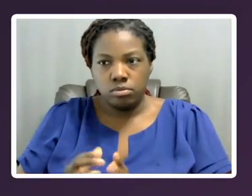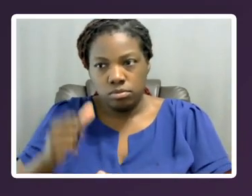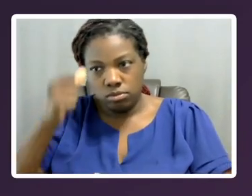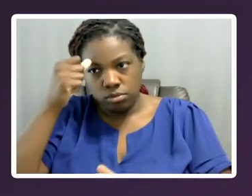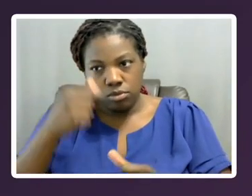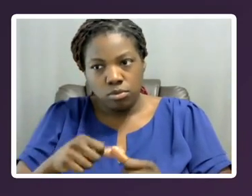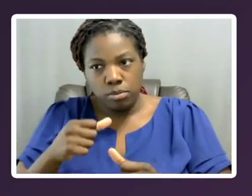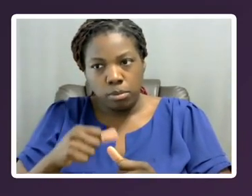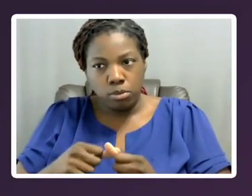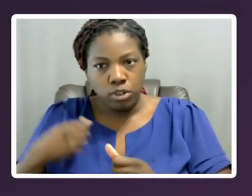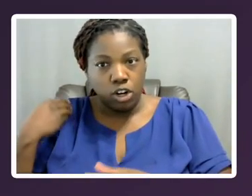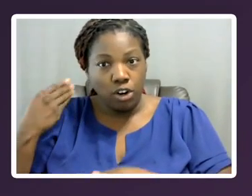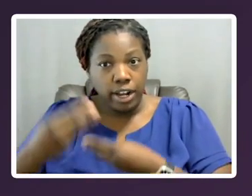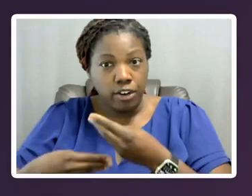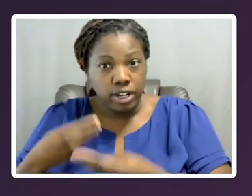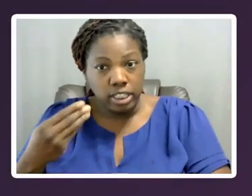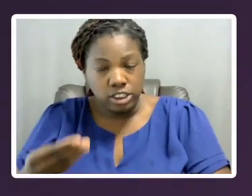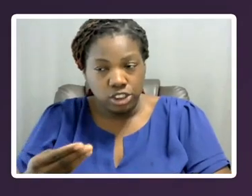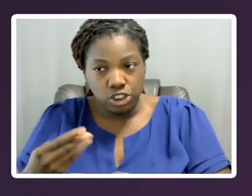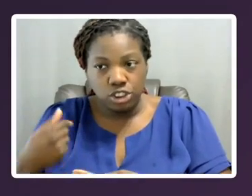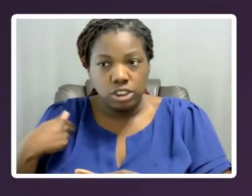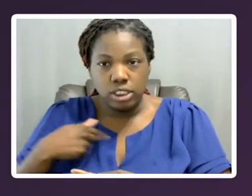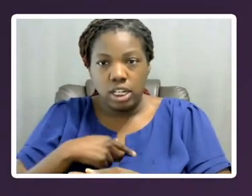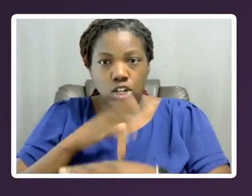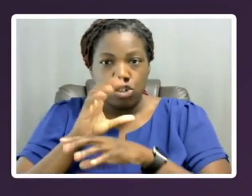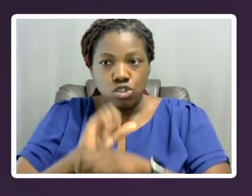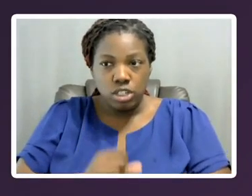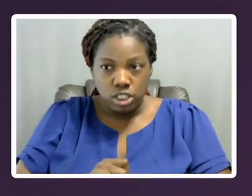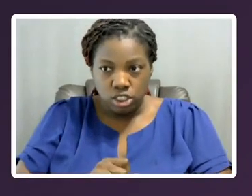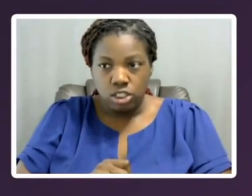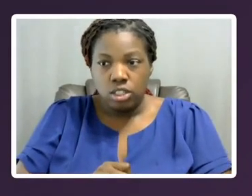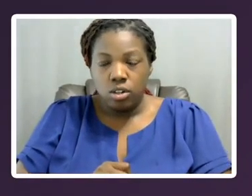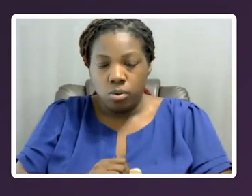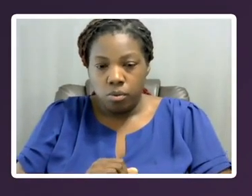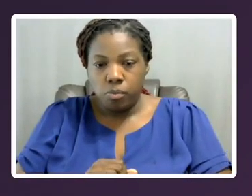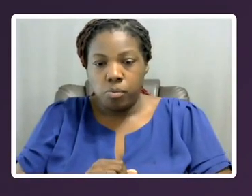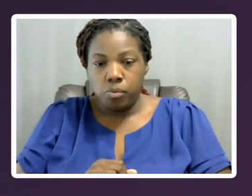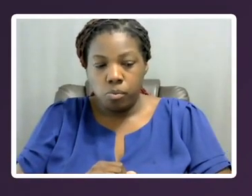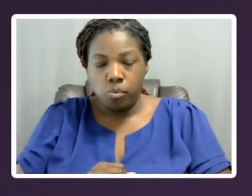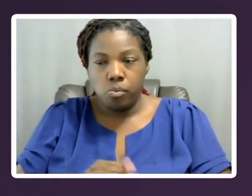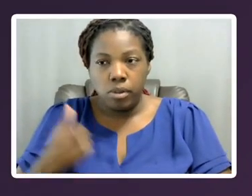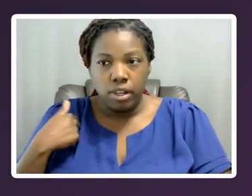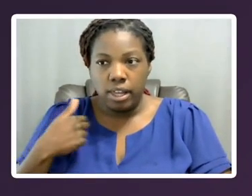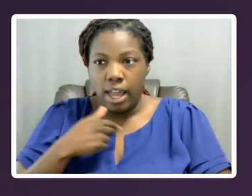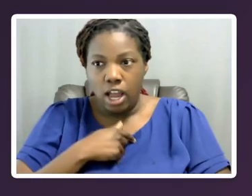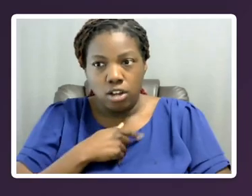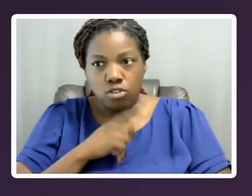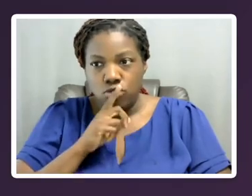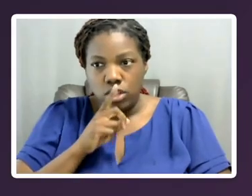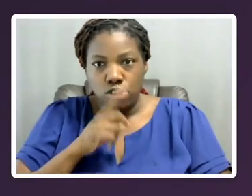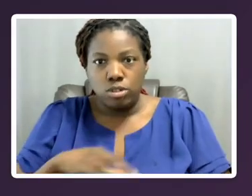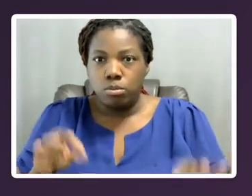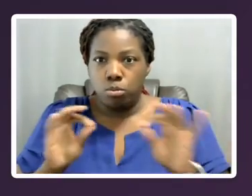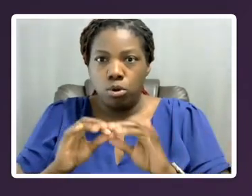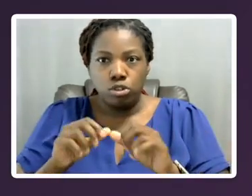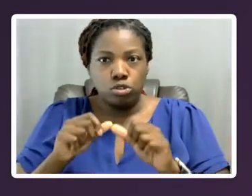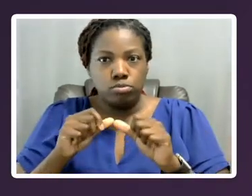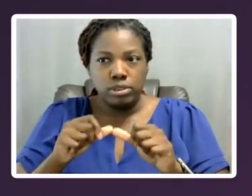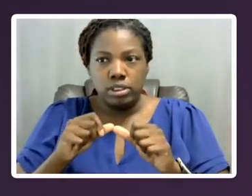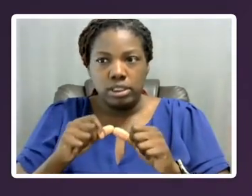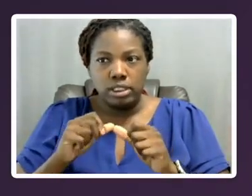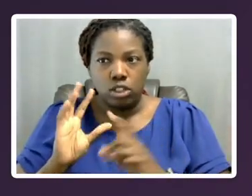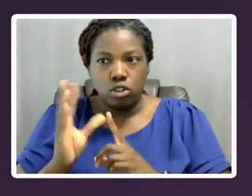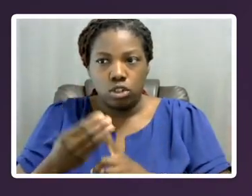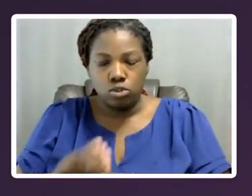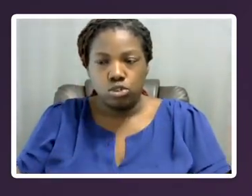remembering our tradition, which are critical to maintaining our culture.